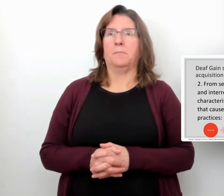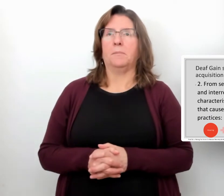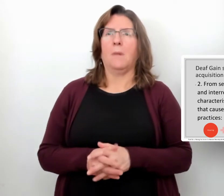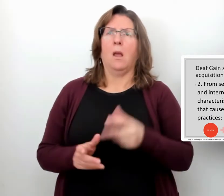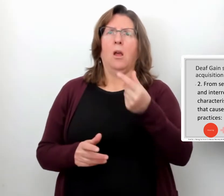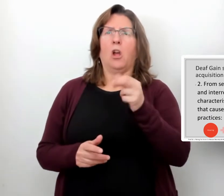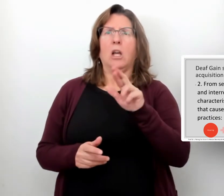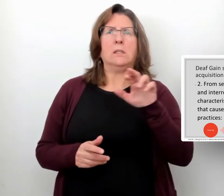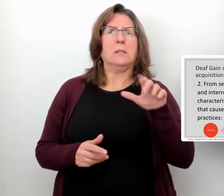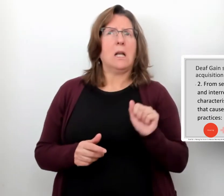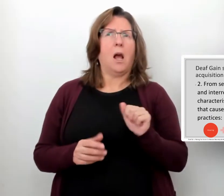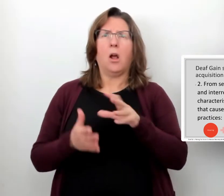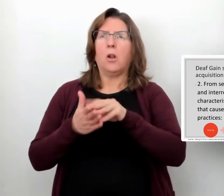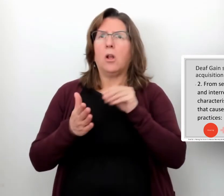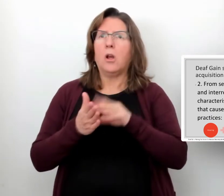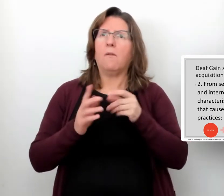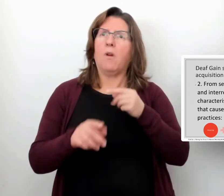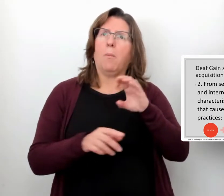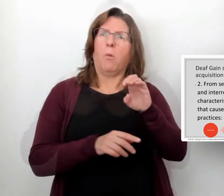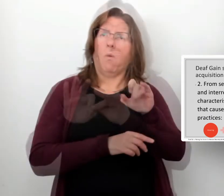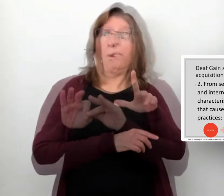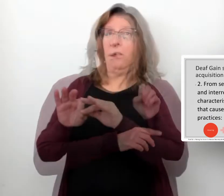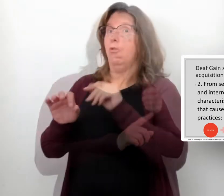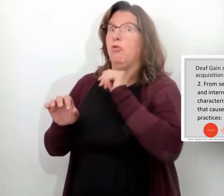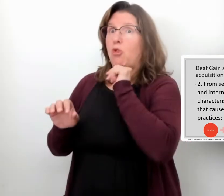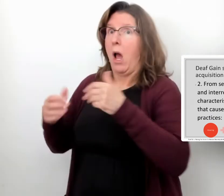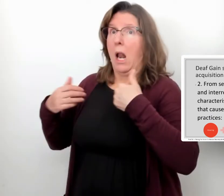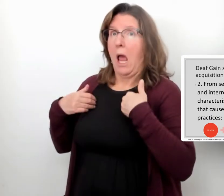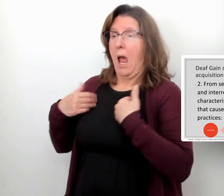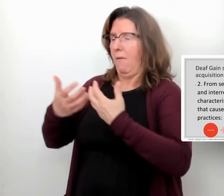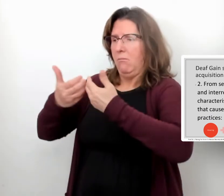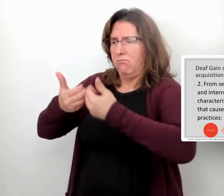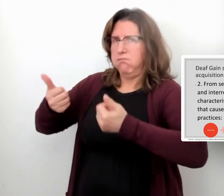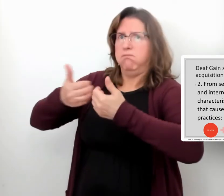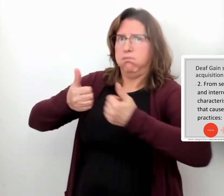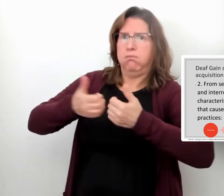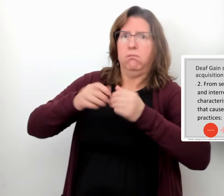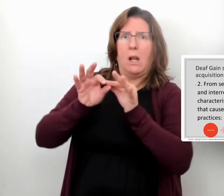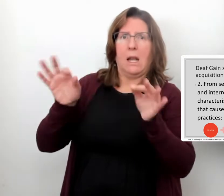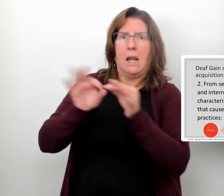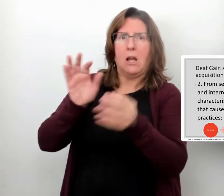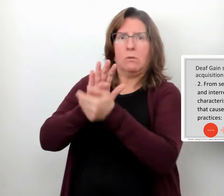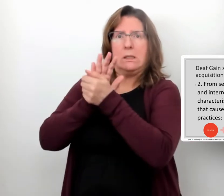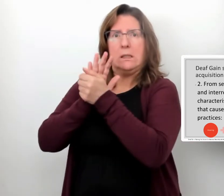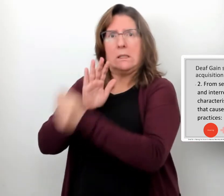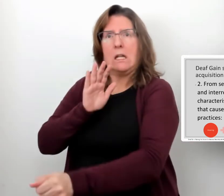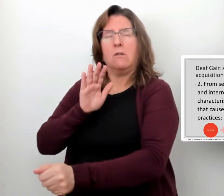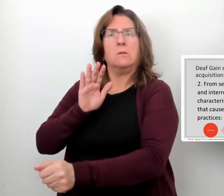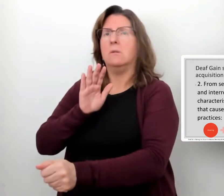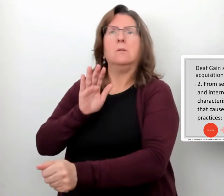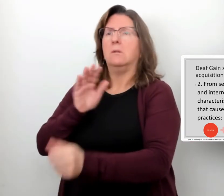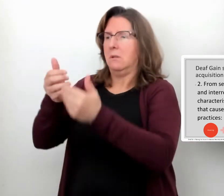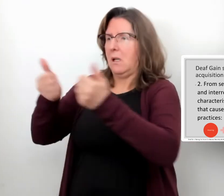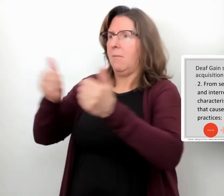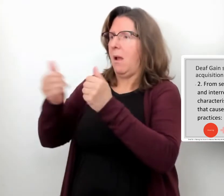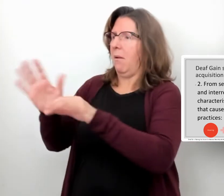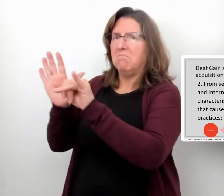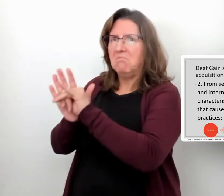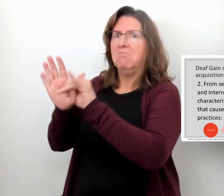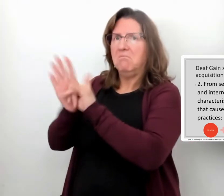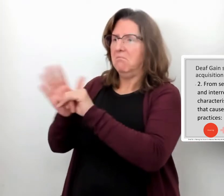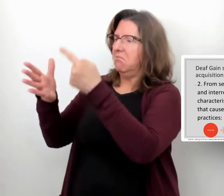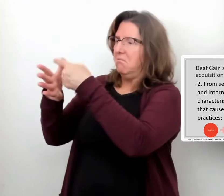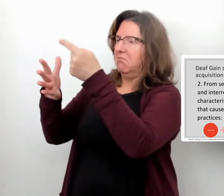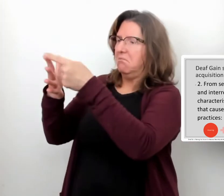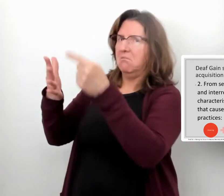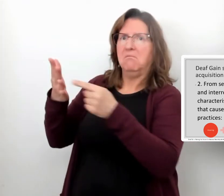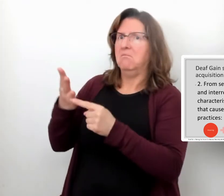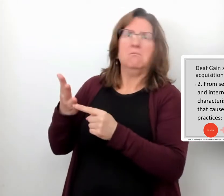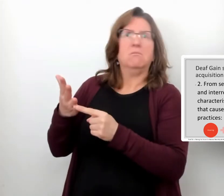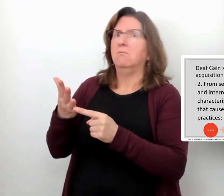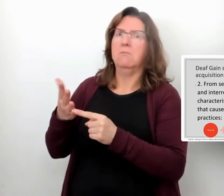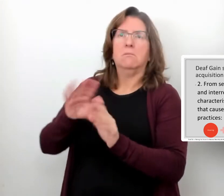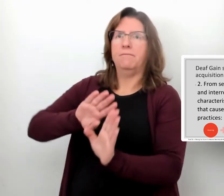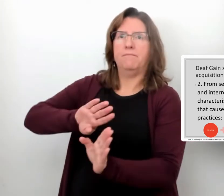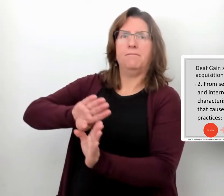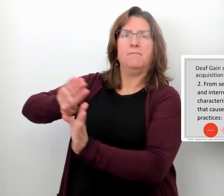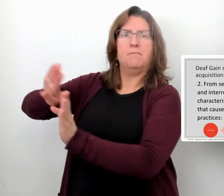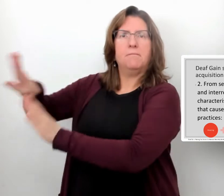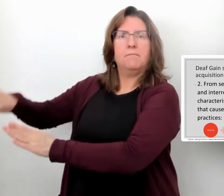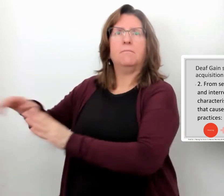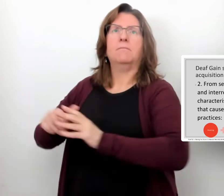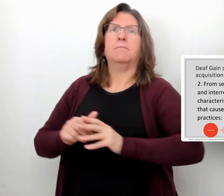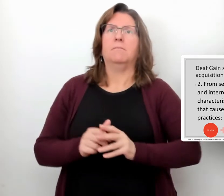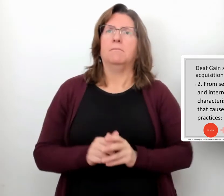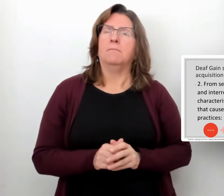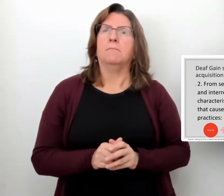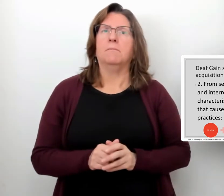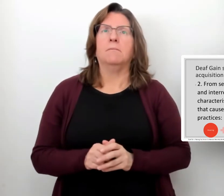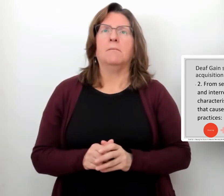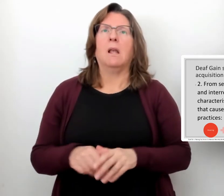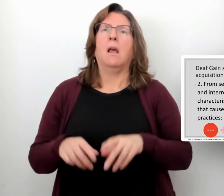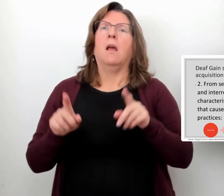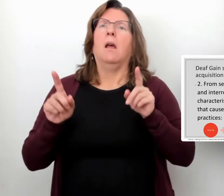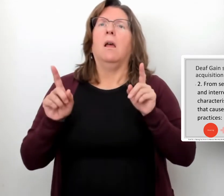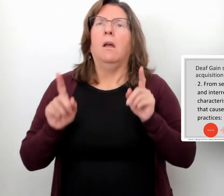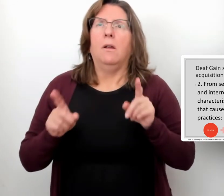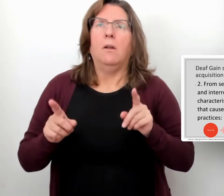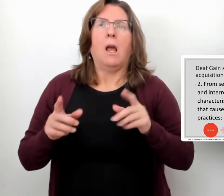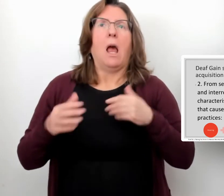Garcia learned from Cole NOT to separate language skills!